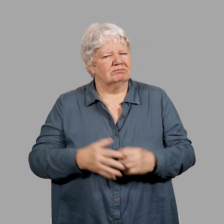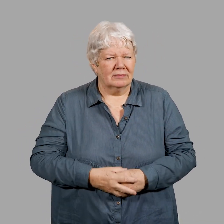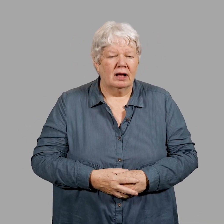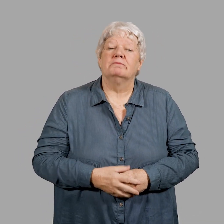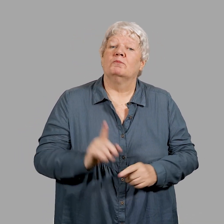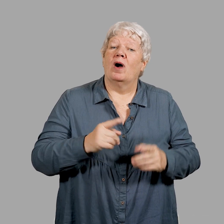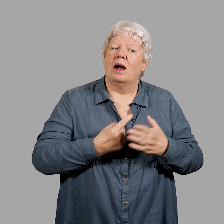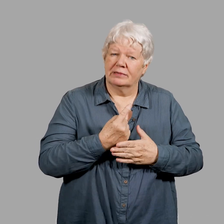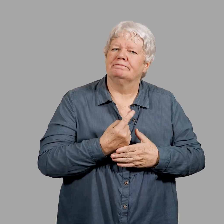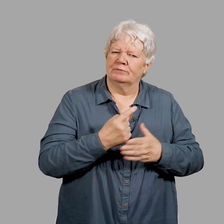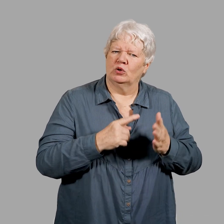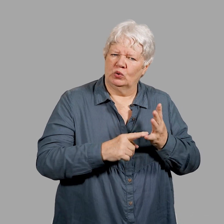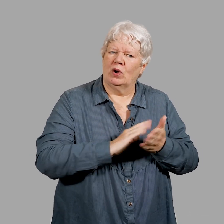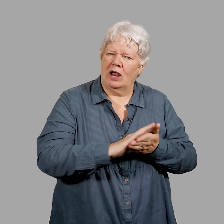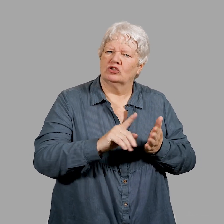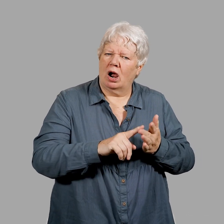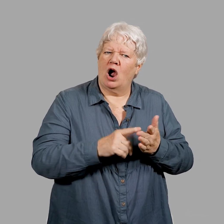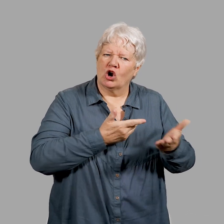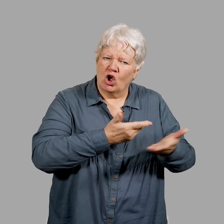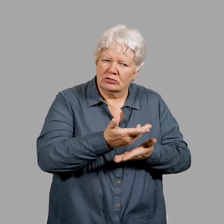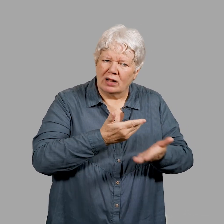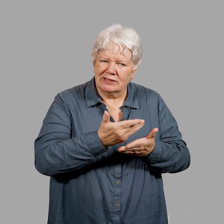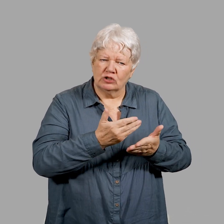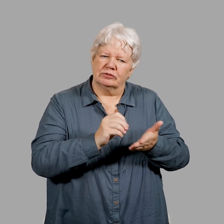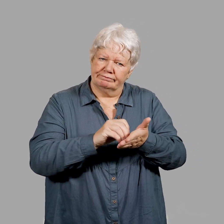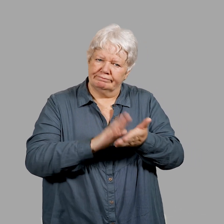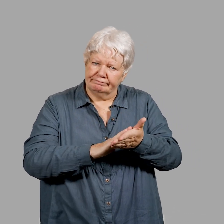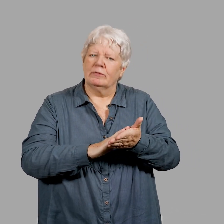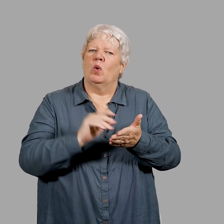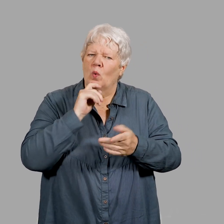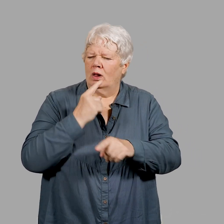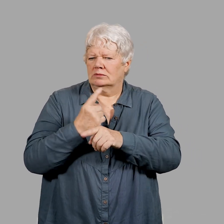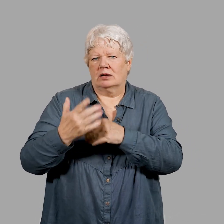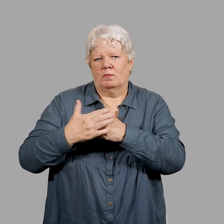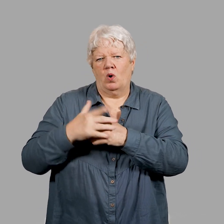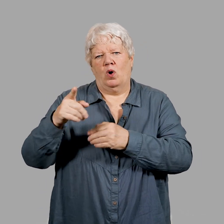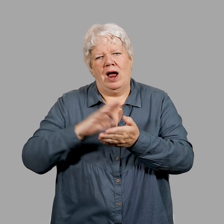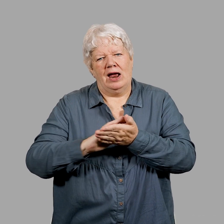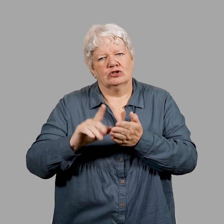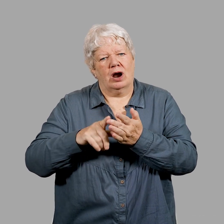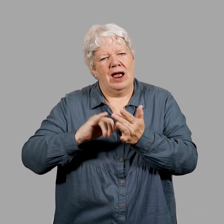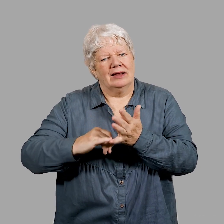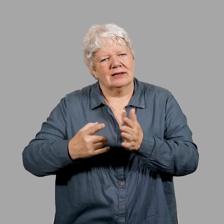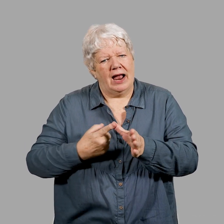Status: Referenced in UHI’s consultation response on the national plan and to be discussed with HISA.